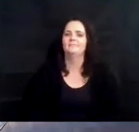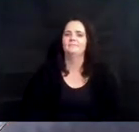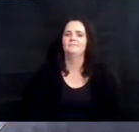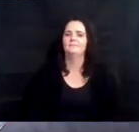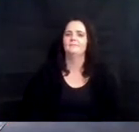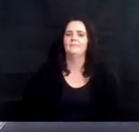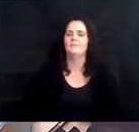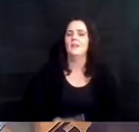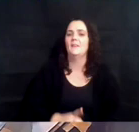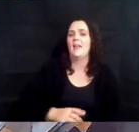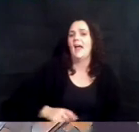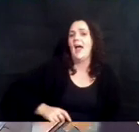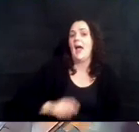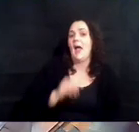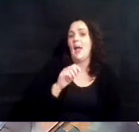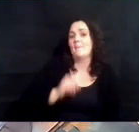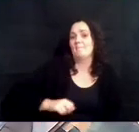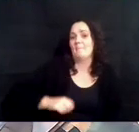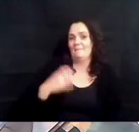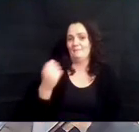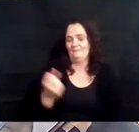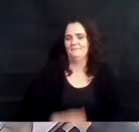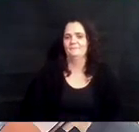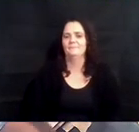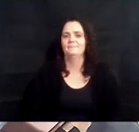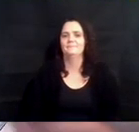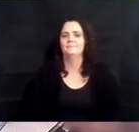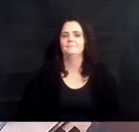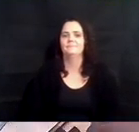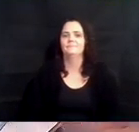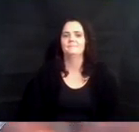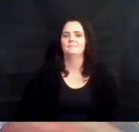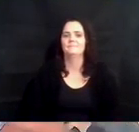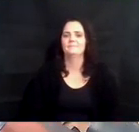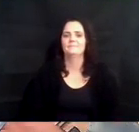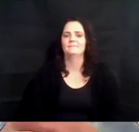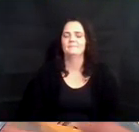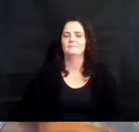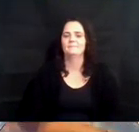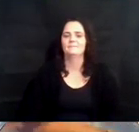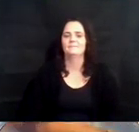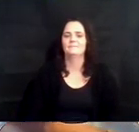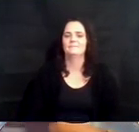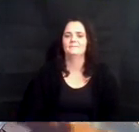got my arm alright which, I had my arm.